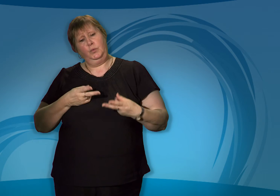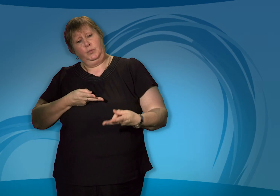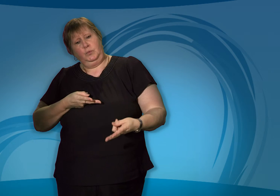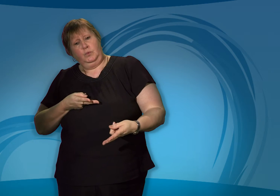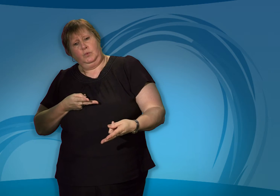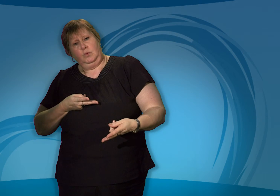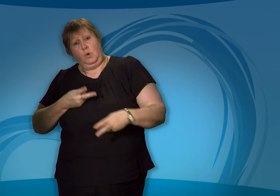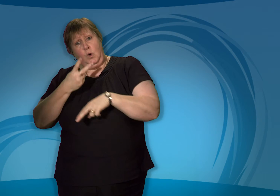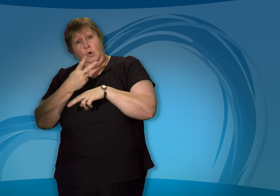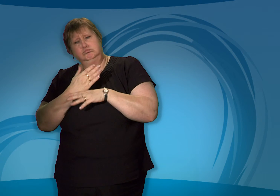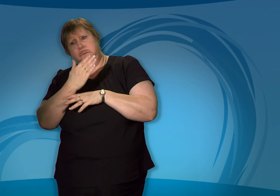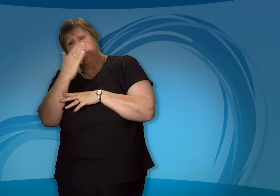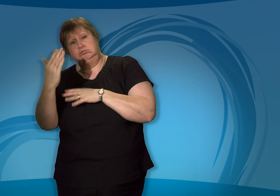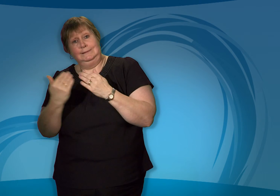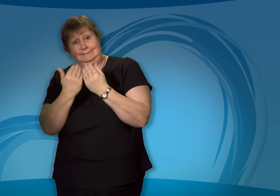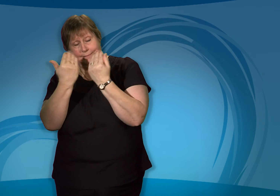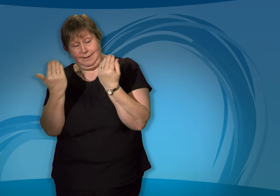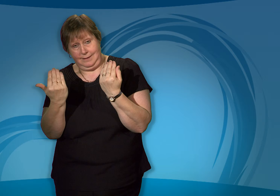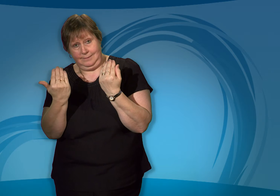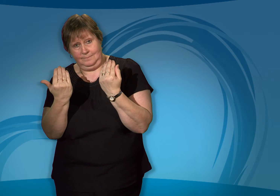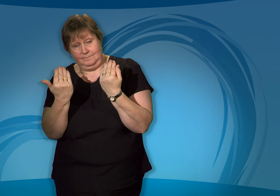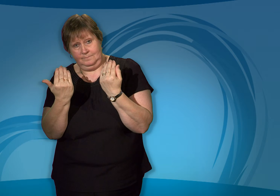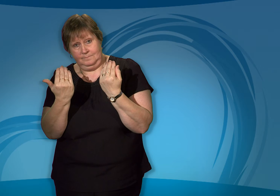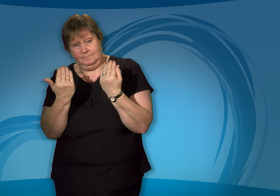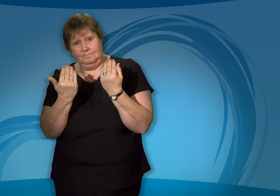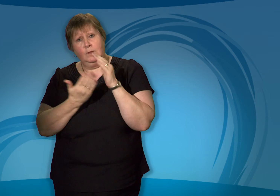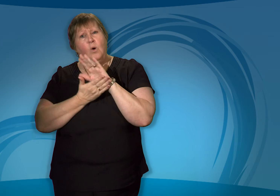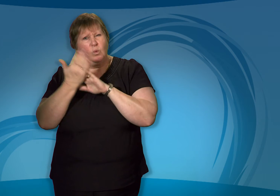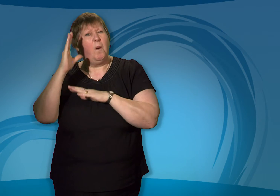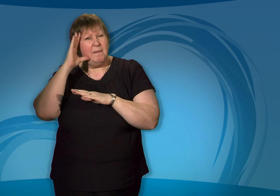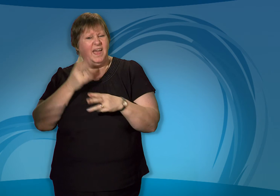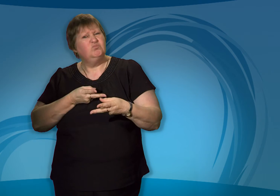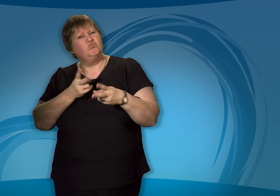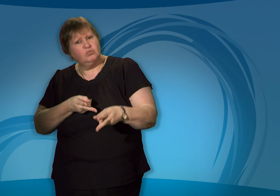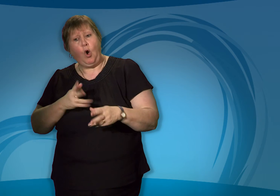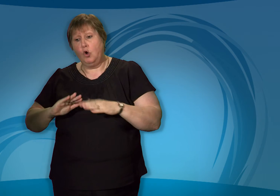Rest quietly at home for the rest of the day, go to bed or lie on the settee.